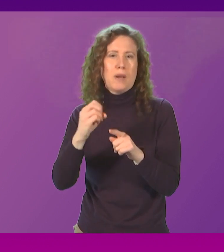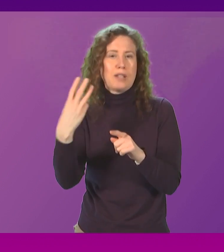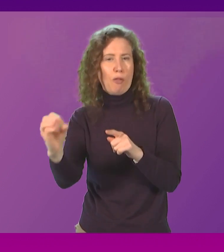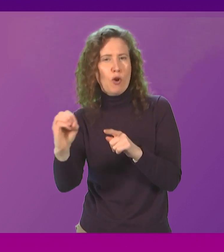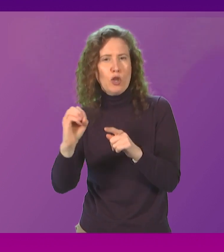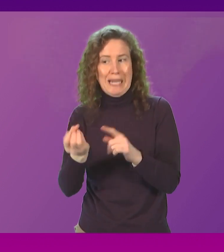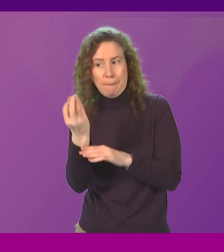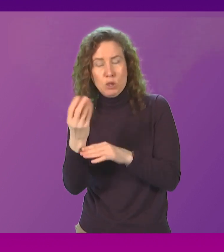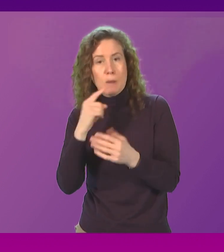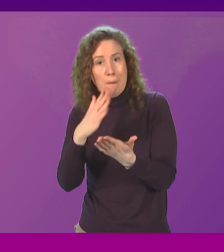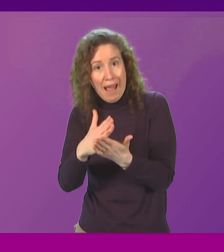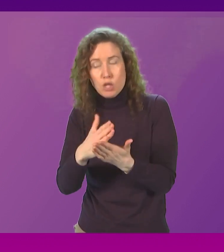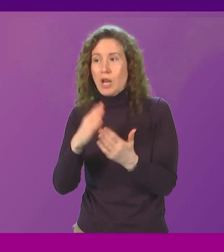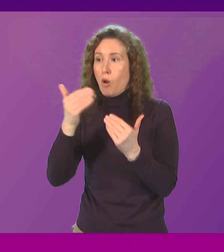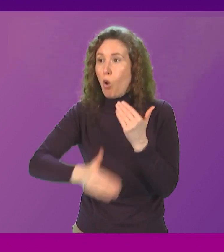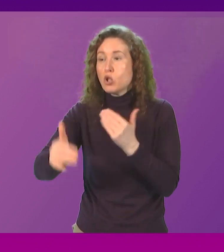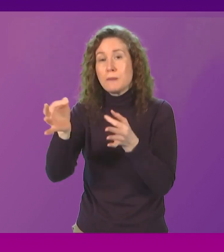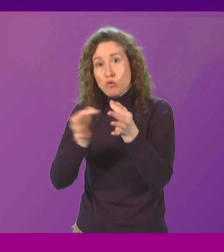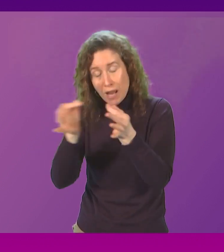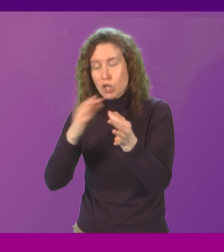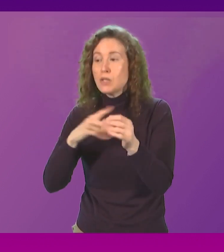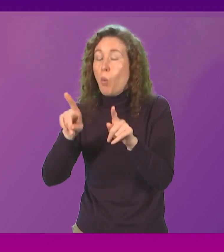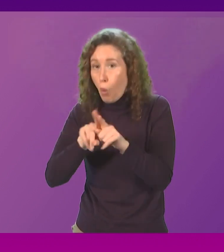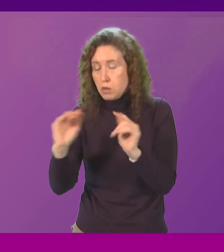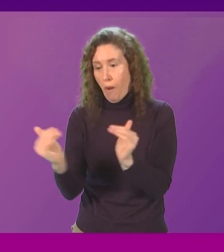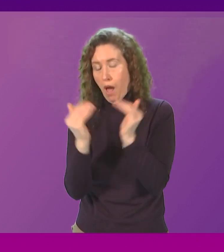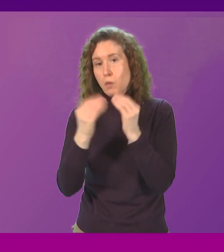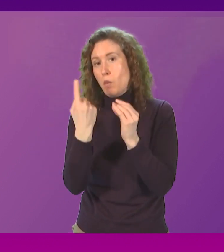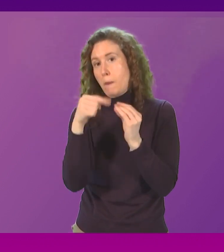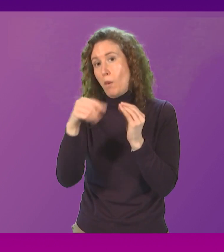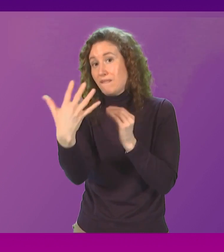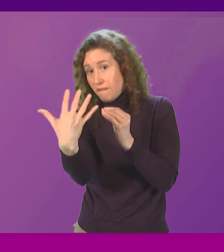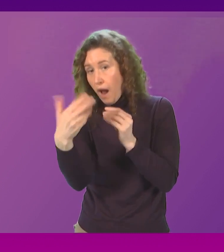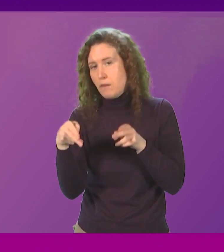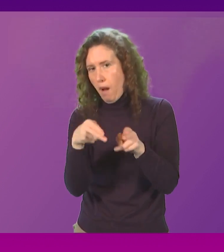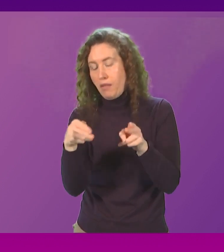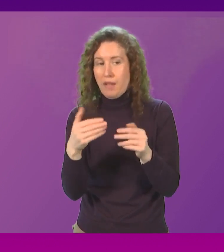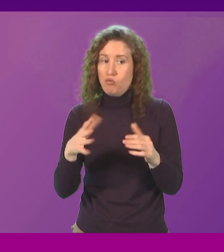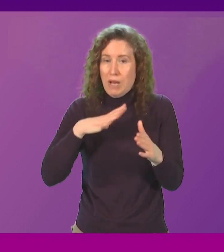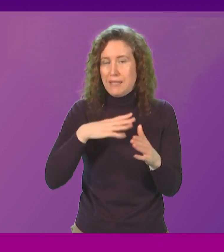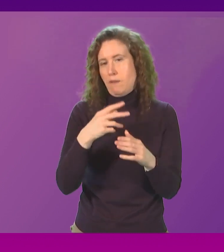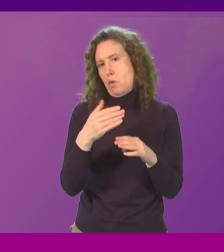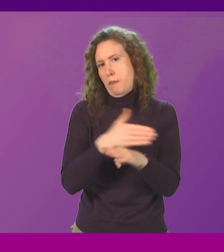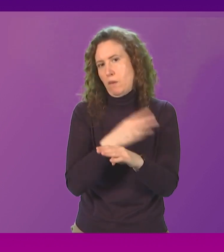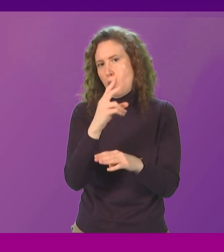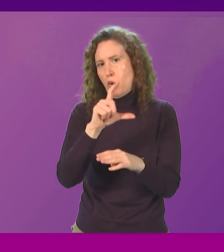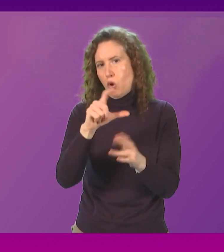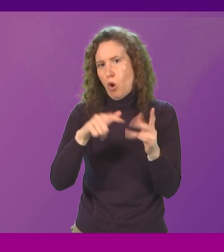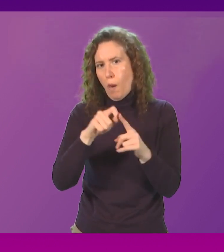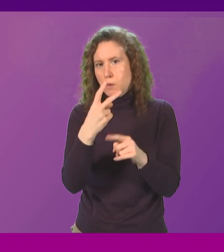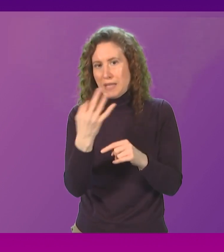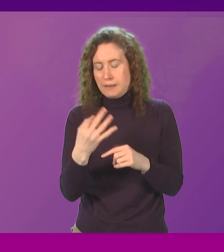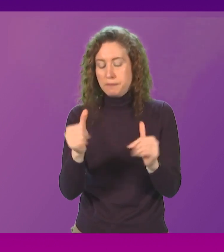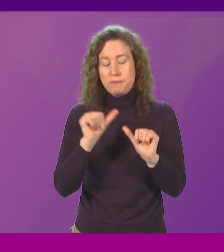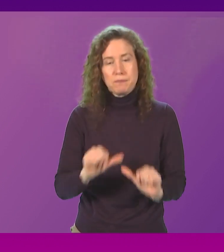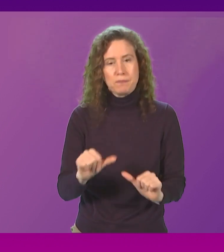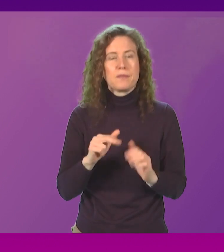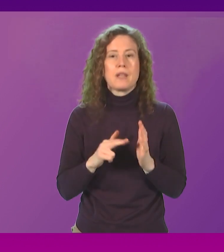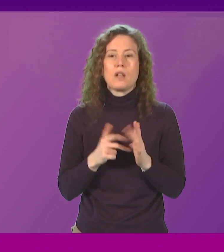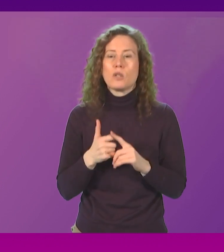pledges and long-term strategies to align with the 1.5°C pathway ahead of COP28.